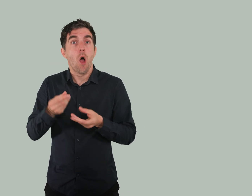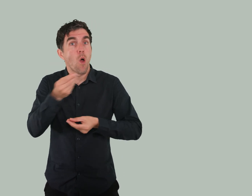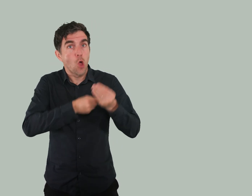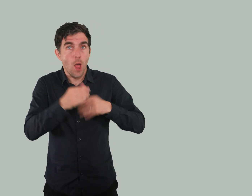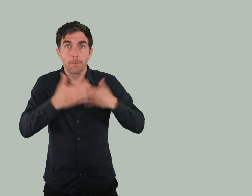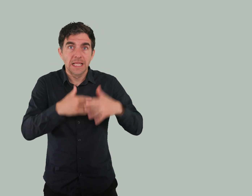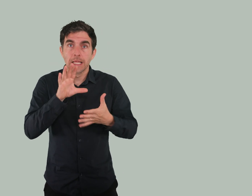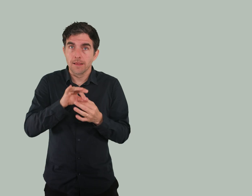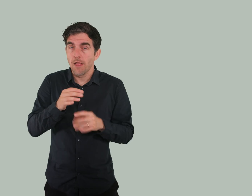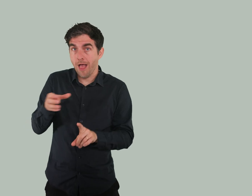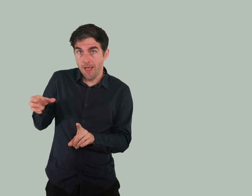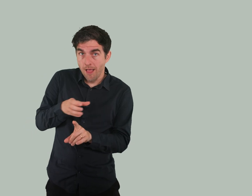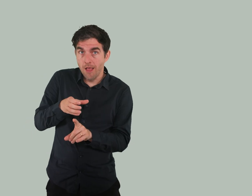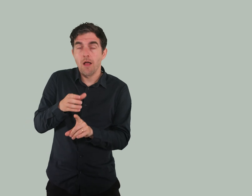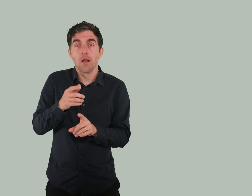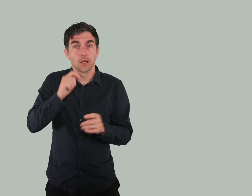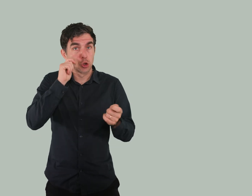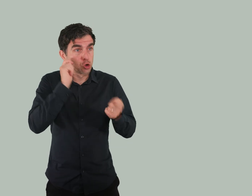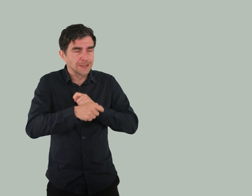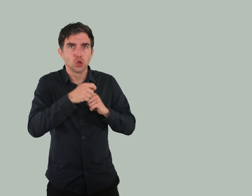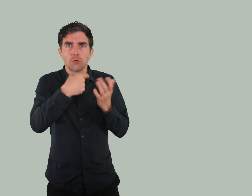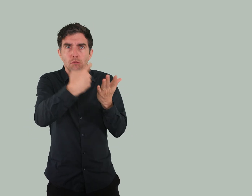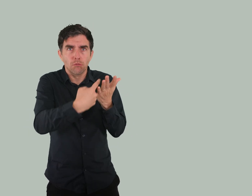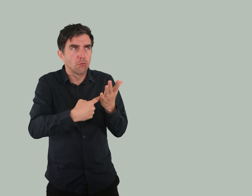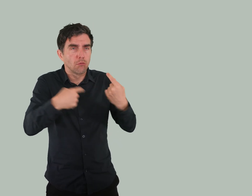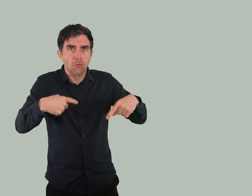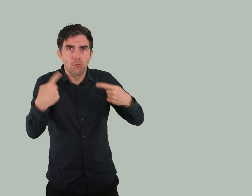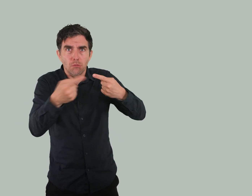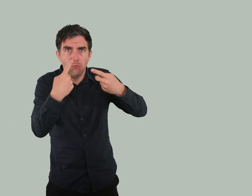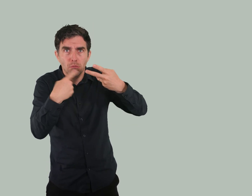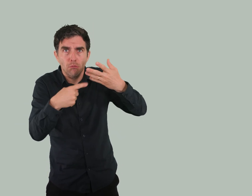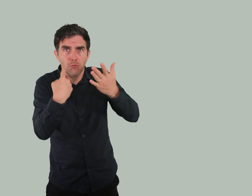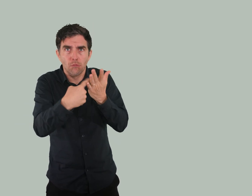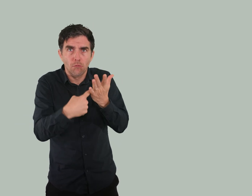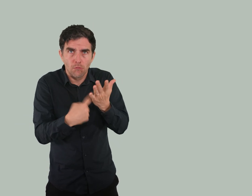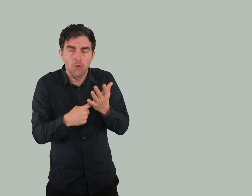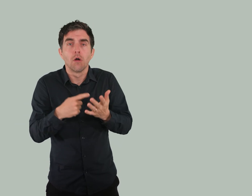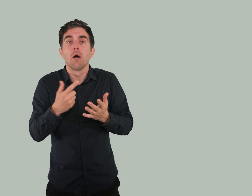The economics of hiring, together with changes in the regulatory environment,